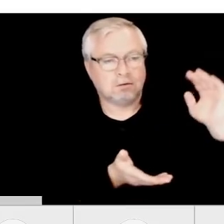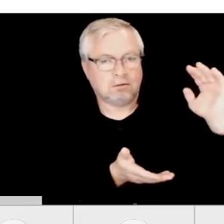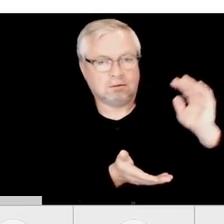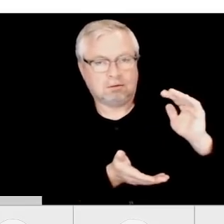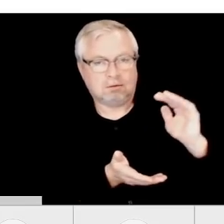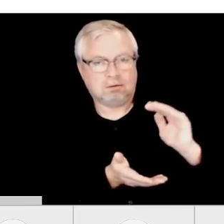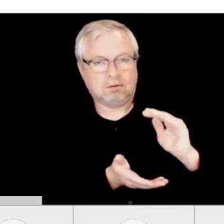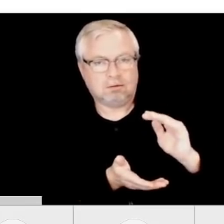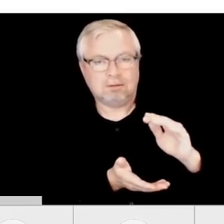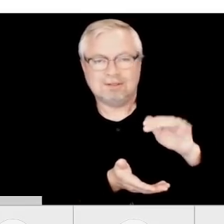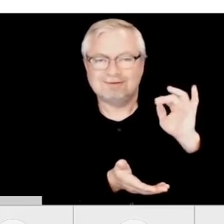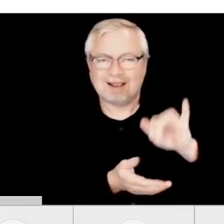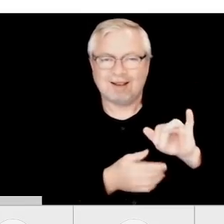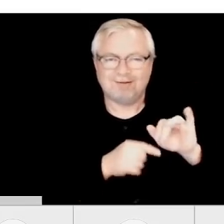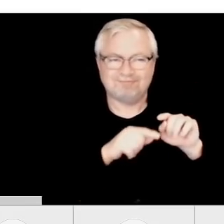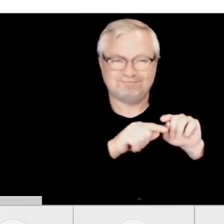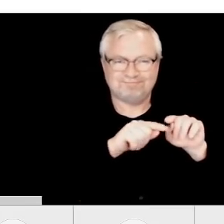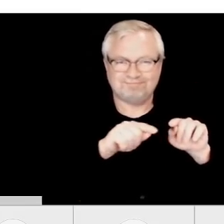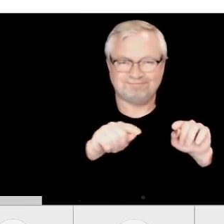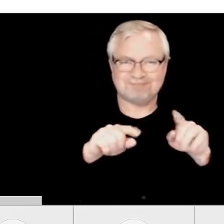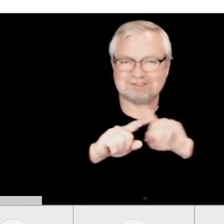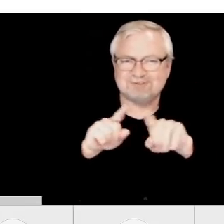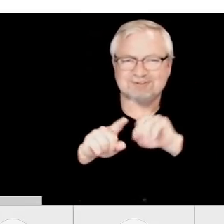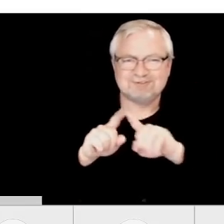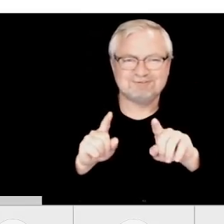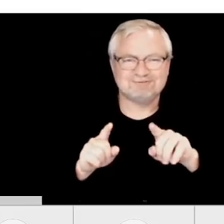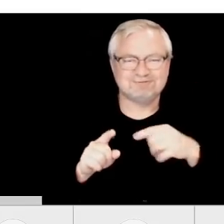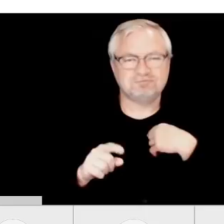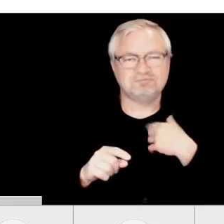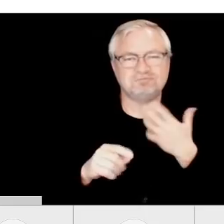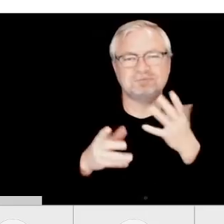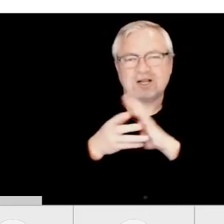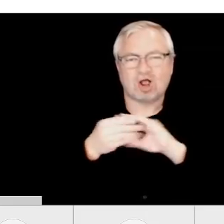I think it's when you're looking at a scenario where you're extending stay at